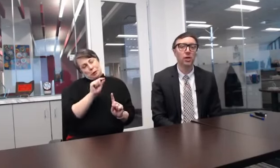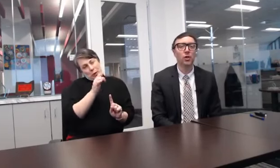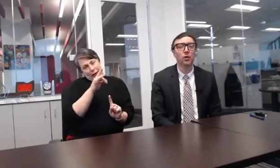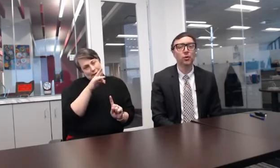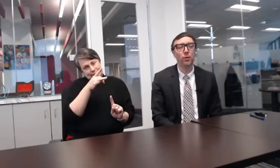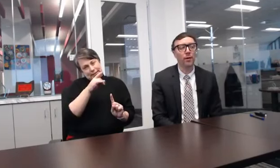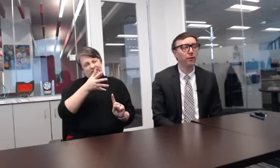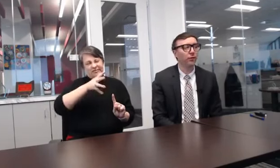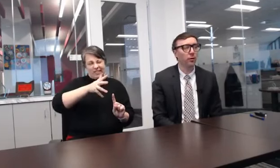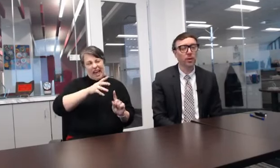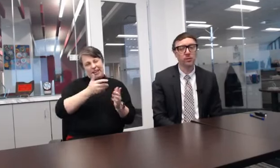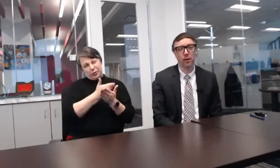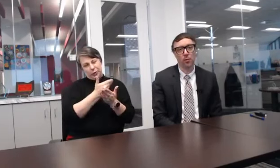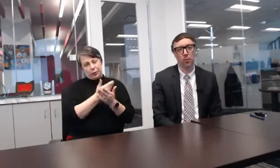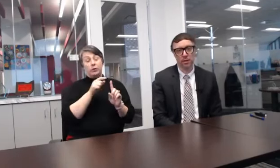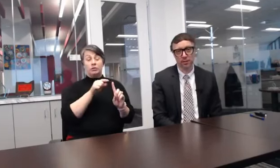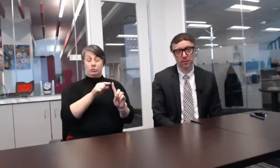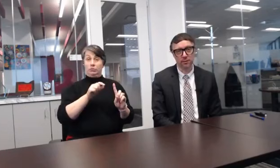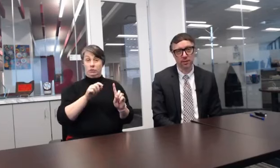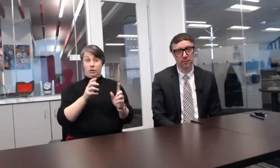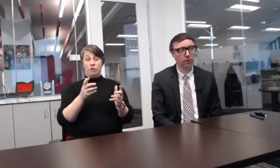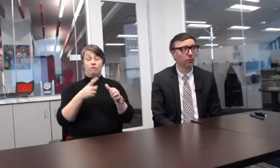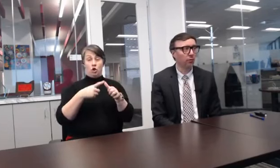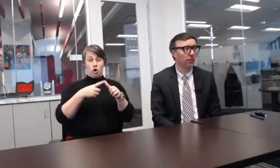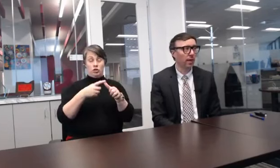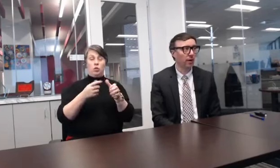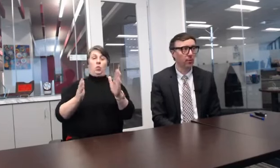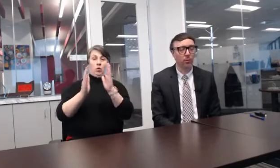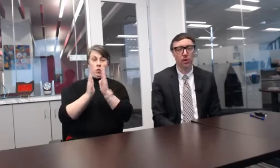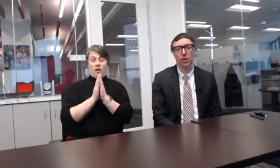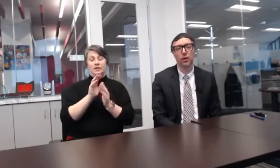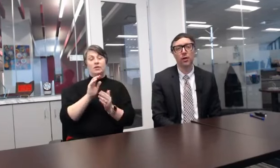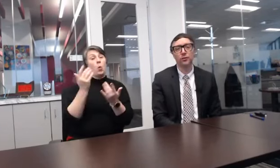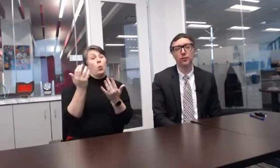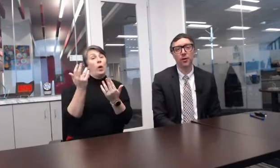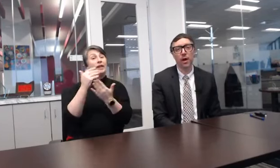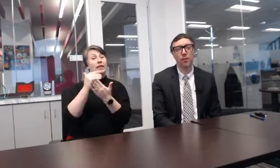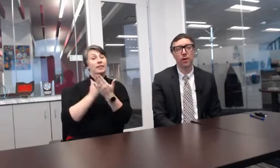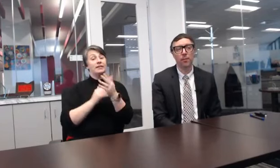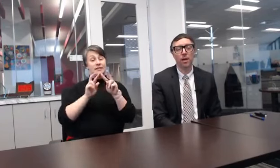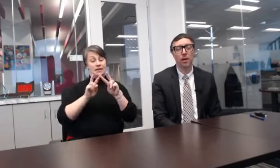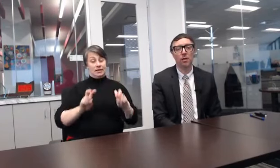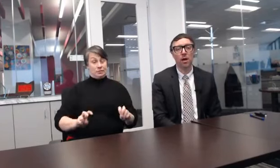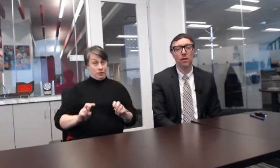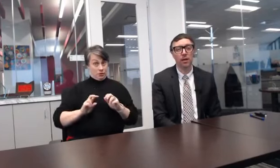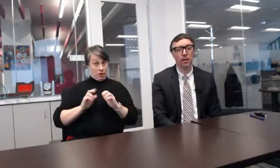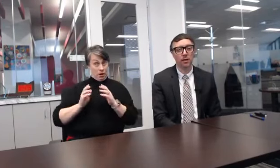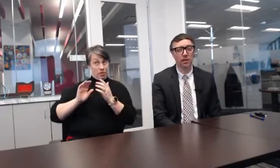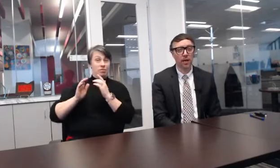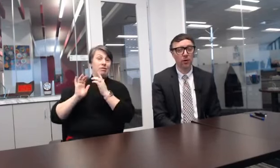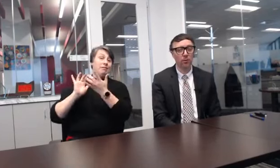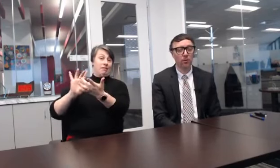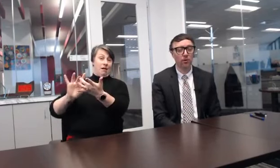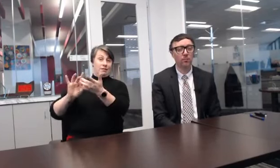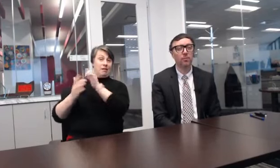you have to request a waiting list assessment through the County Board. So I recommend contacting the County Board,